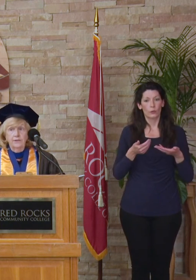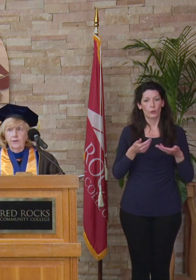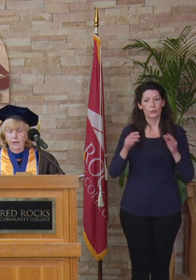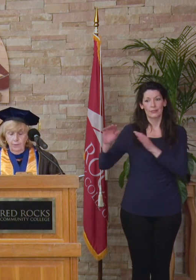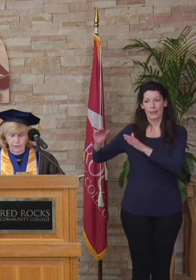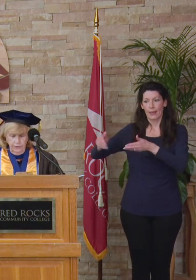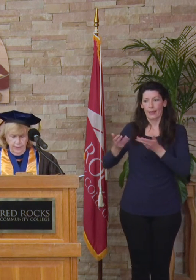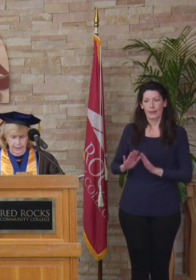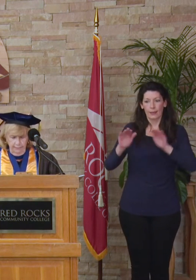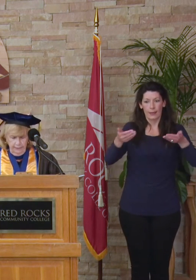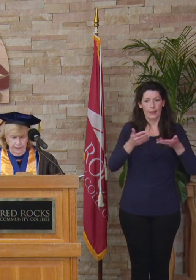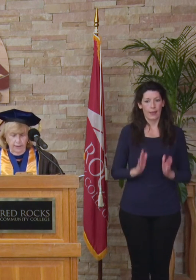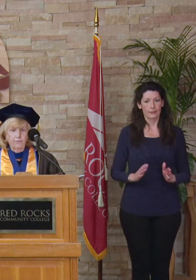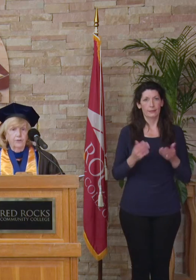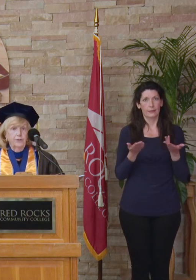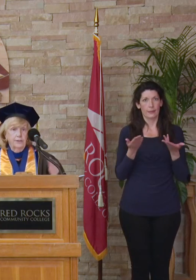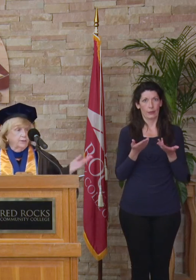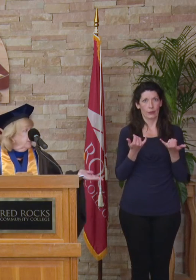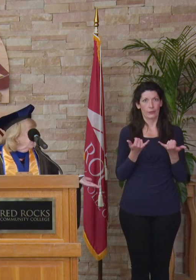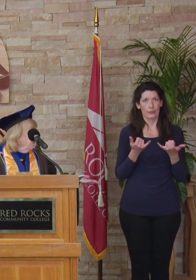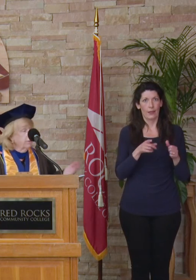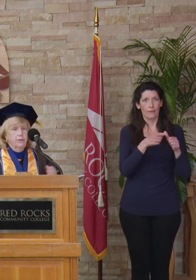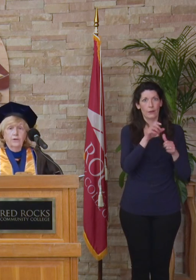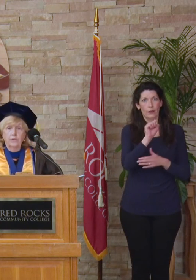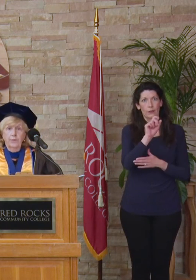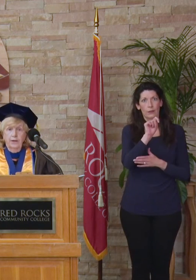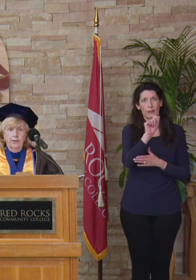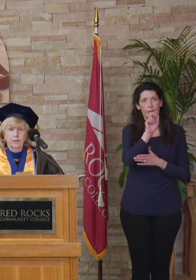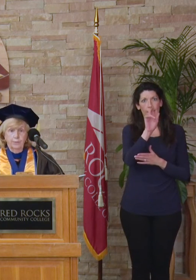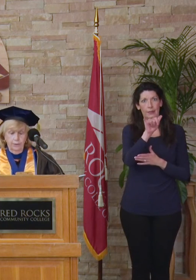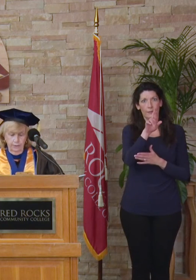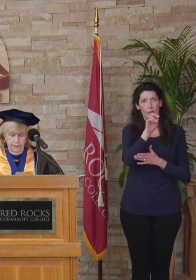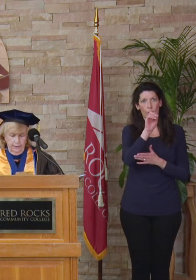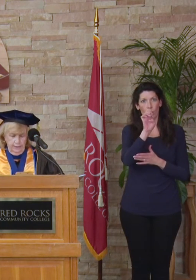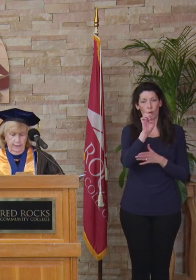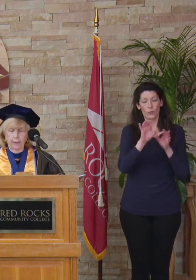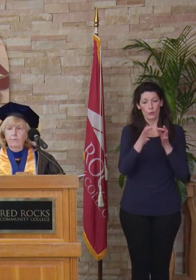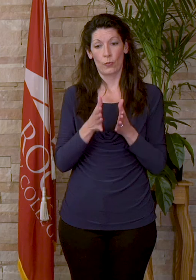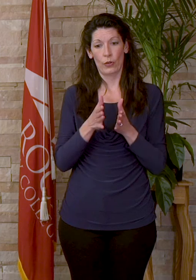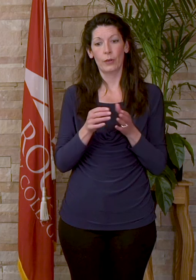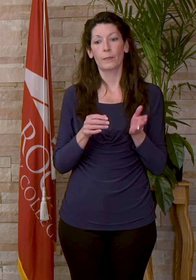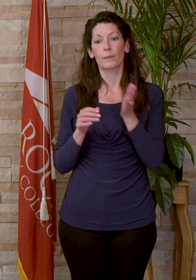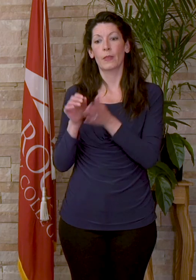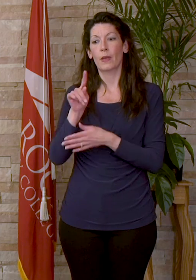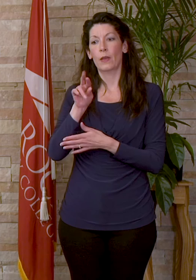that are here with us today. First, Stacy Roe, who will be our interpreter. Pres Askew, who's our